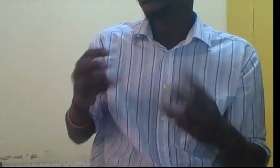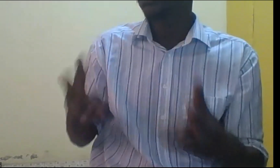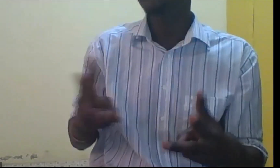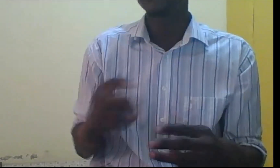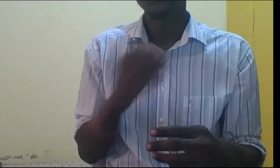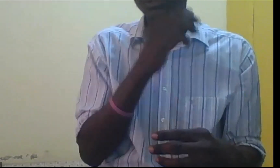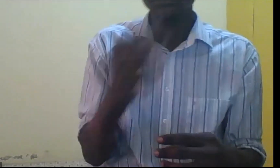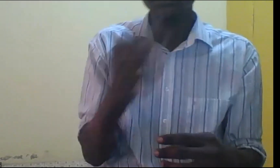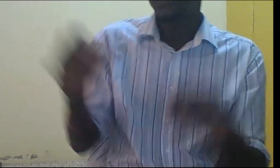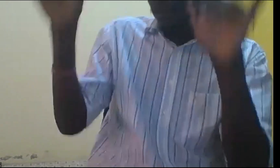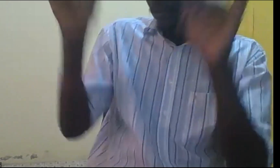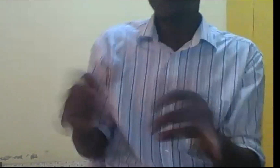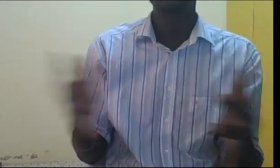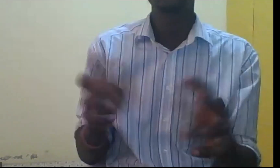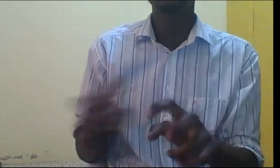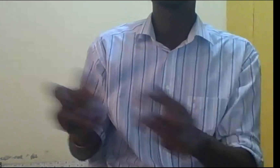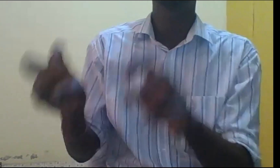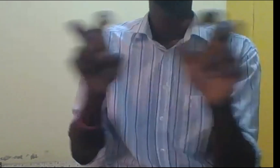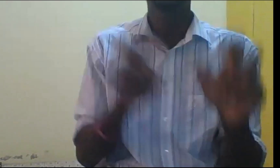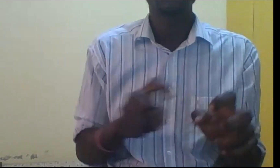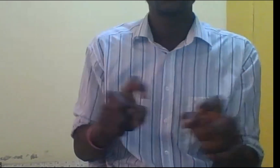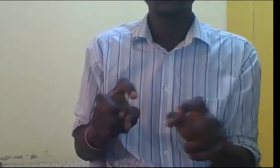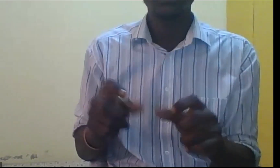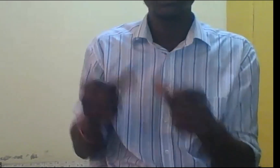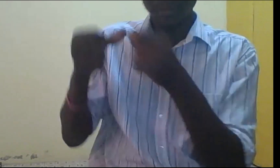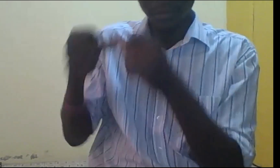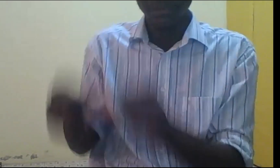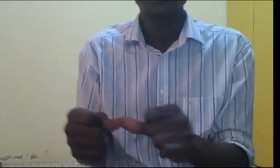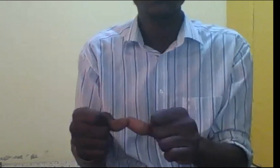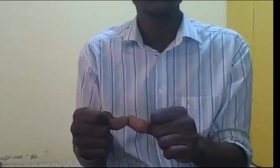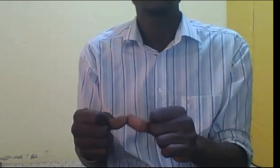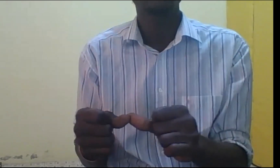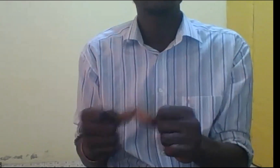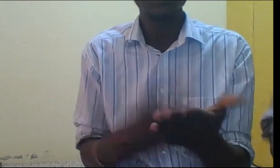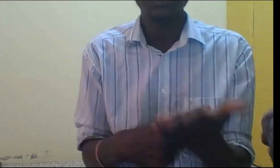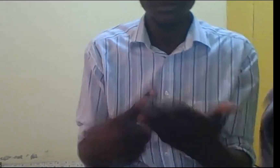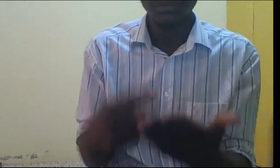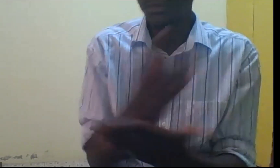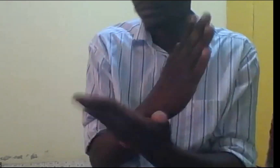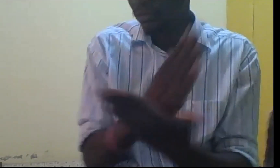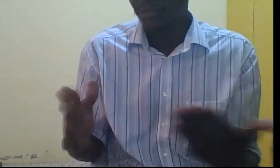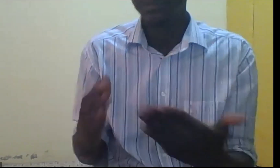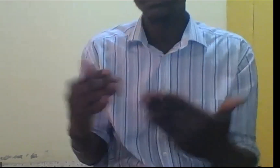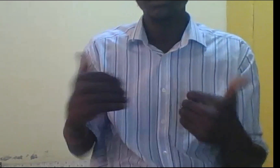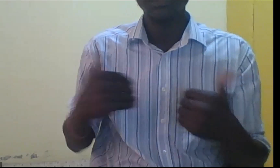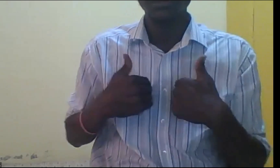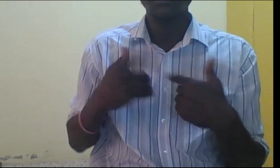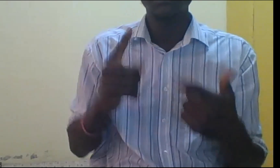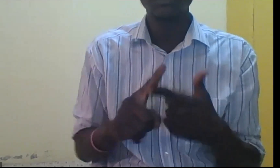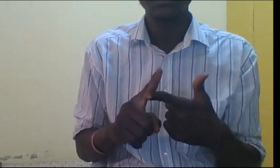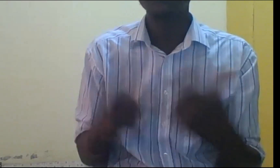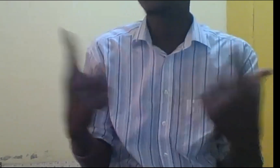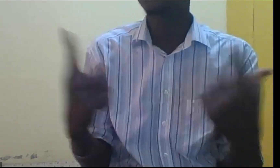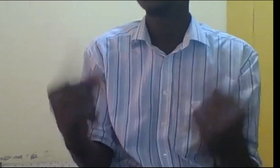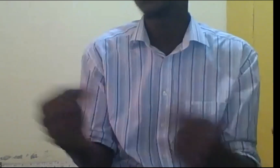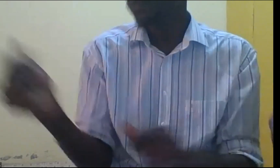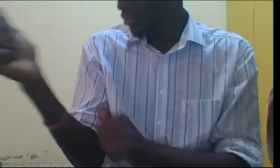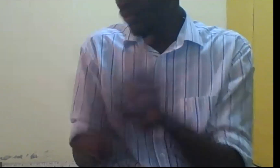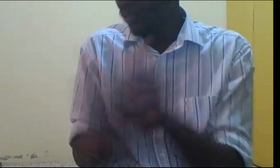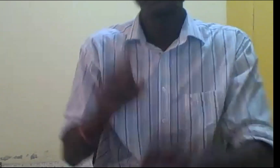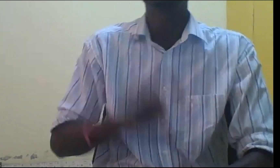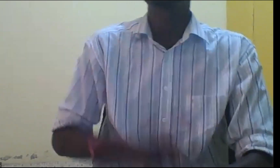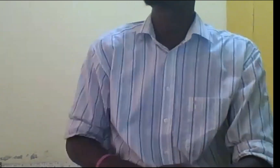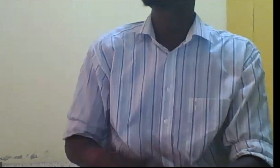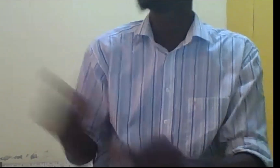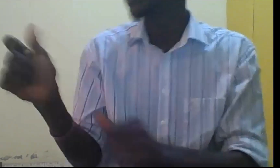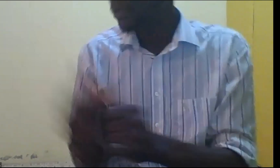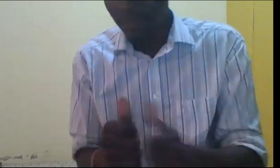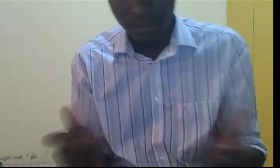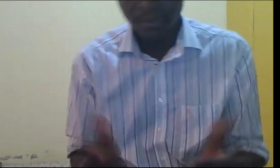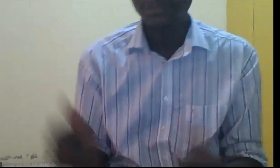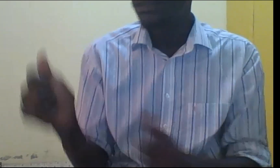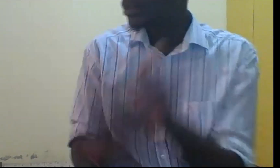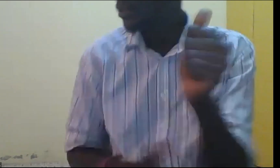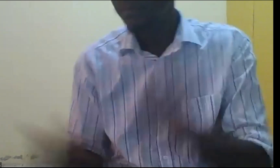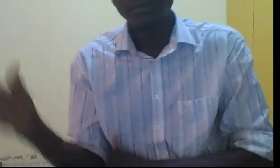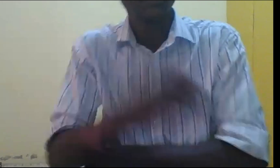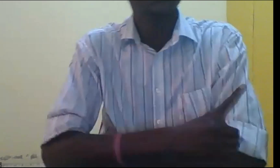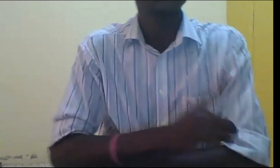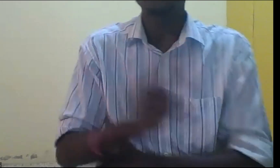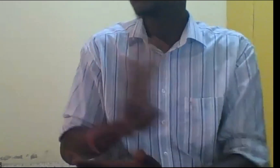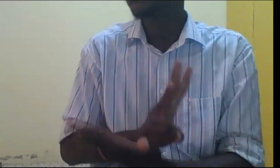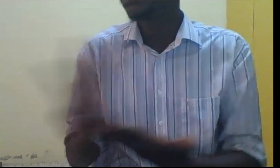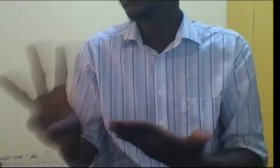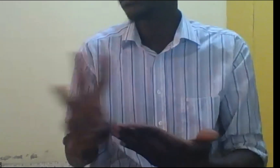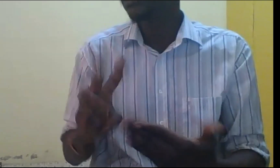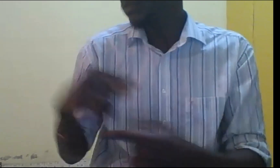They are a journey and a constant negotiation, something that we have to intentionally do every time, every moment of our day and every day of the week, and the year, as we go about our work.